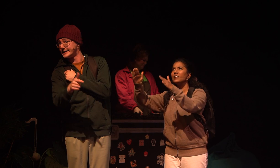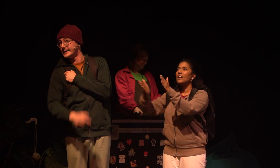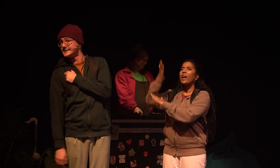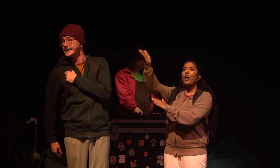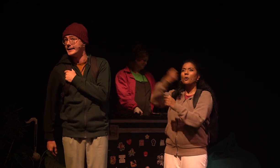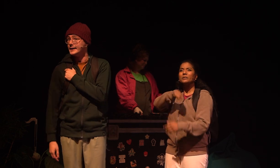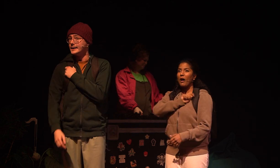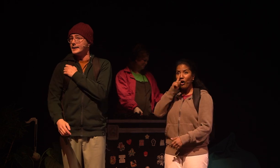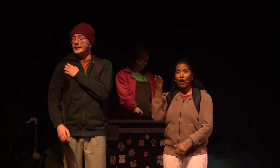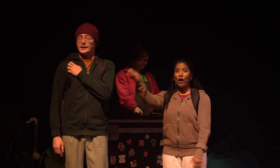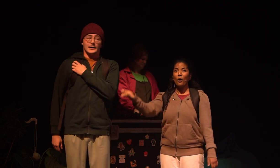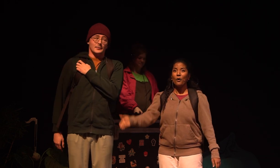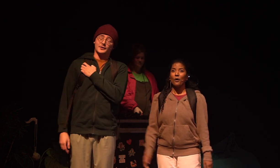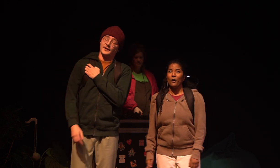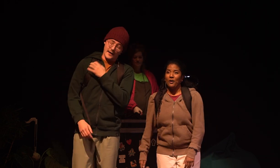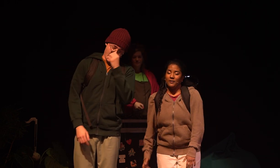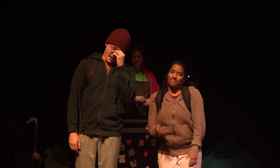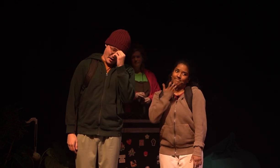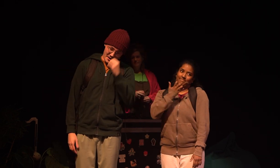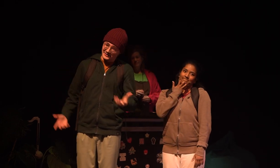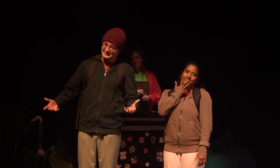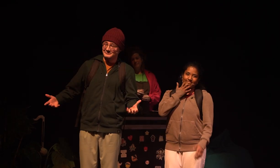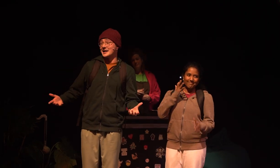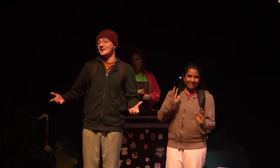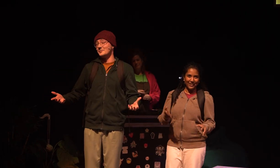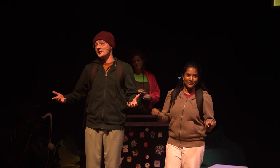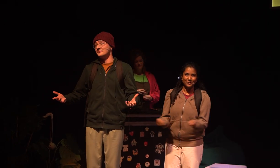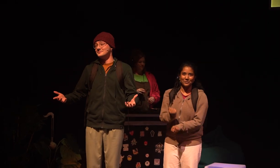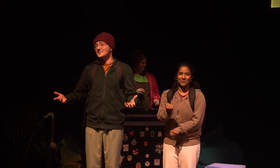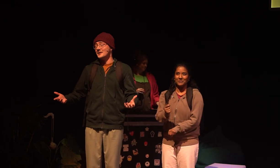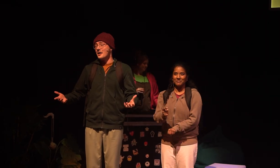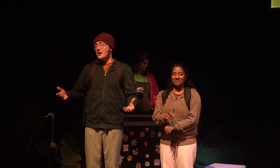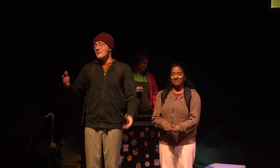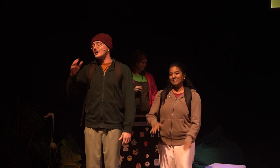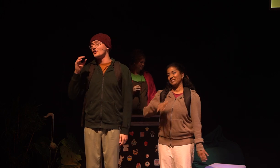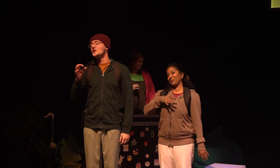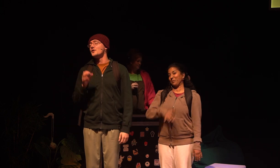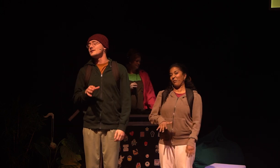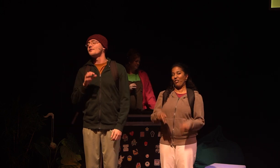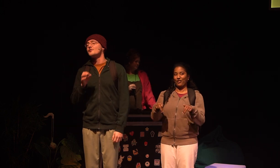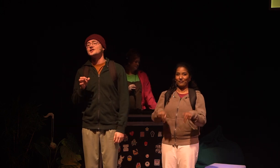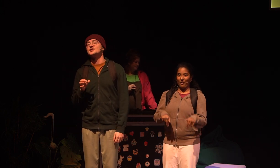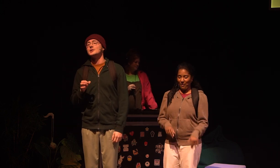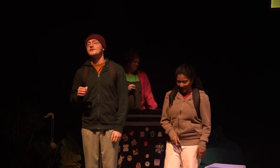Alicante, but uh... it had to be done. Because I couldn't have the residue of